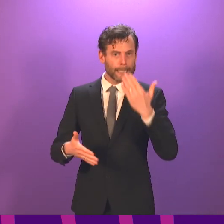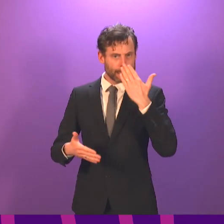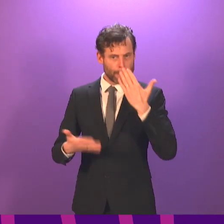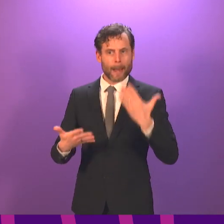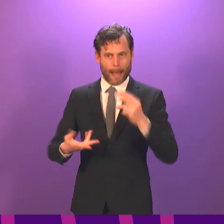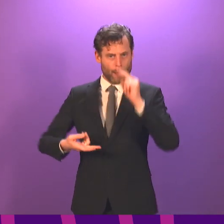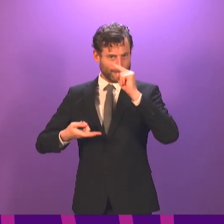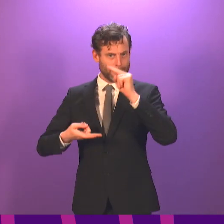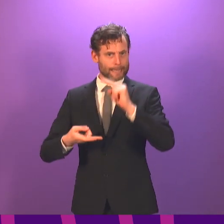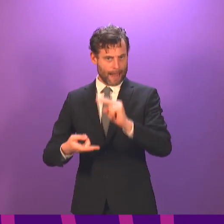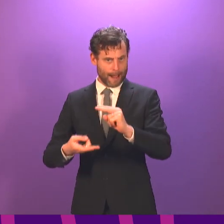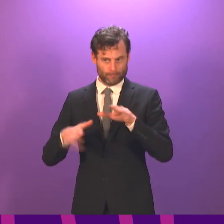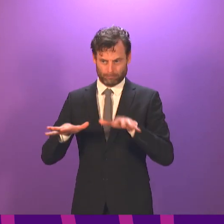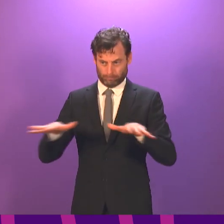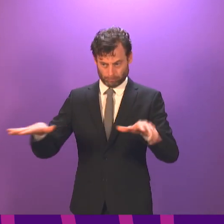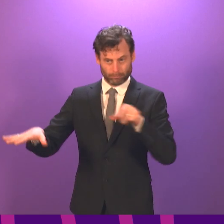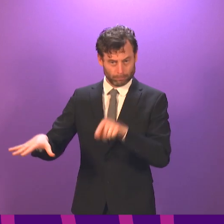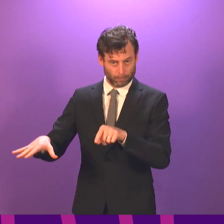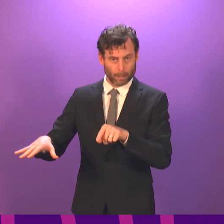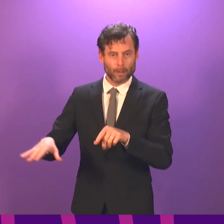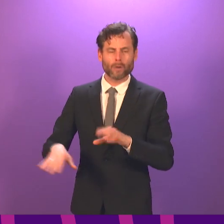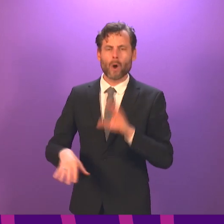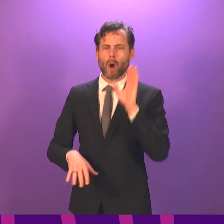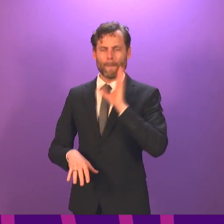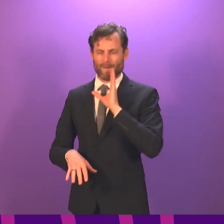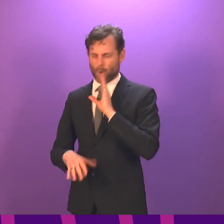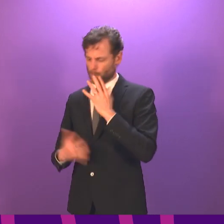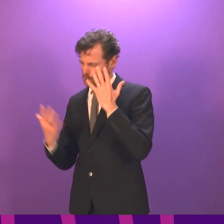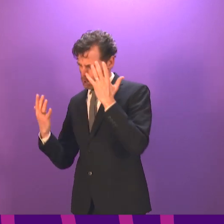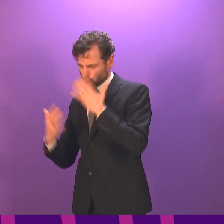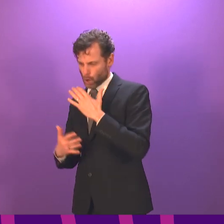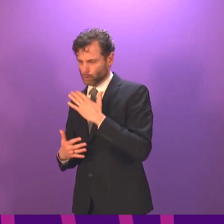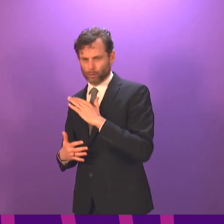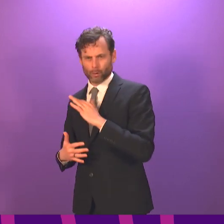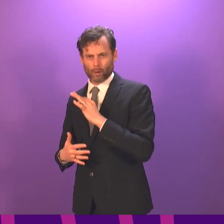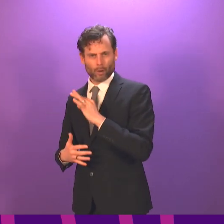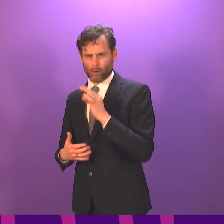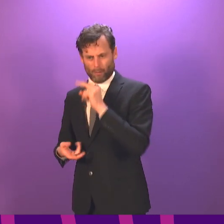and that that was a concern. However, I am pleased to report this week that more recent